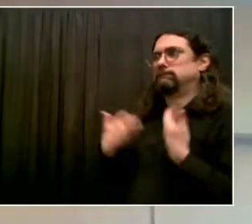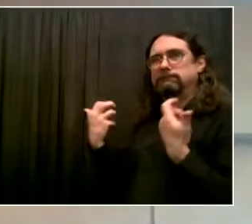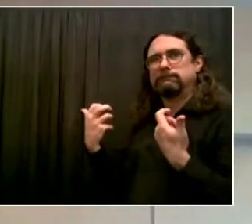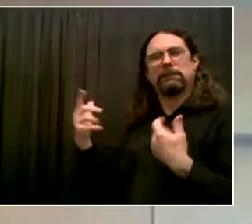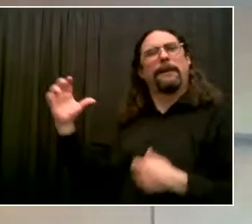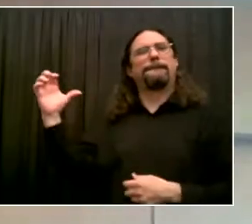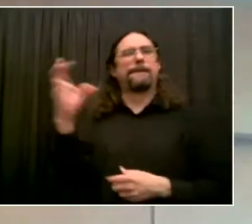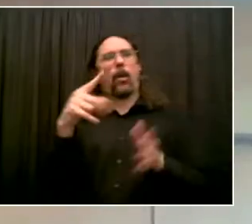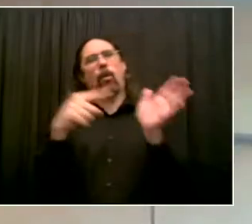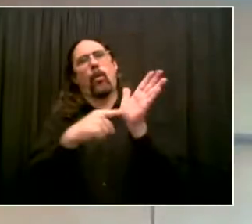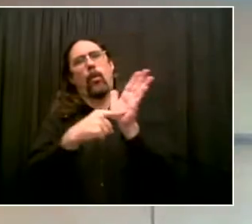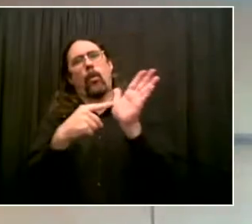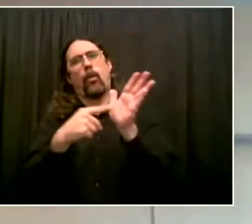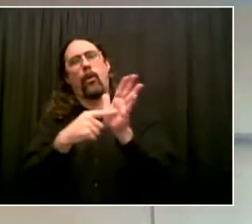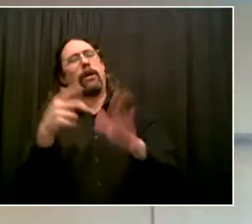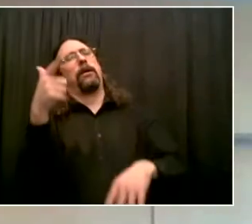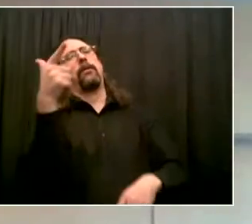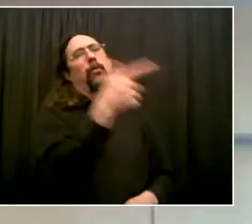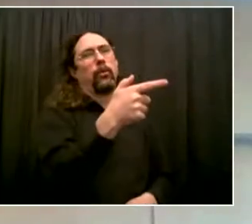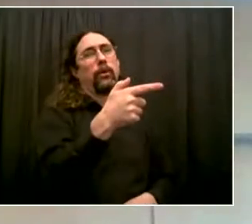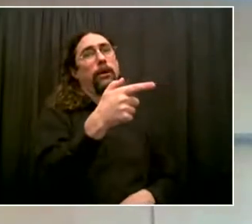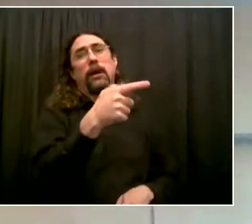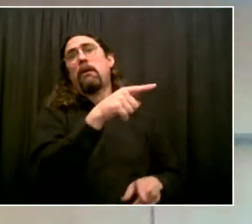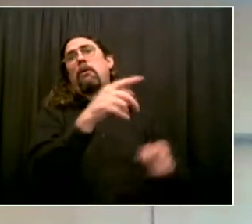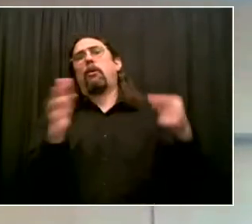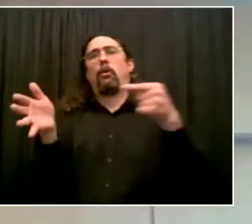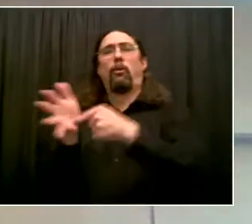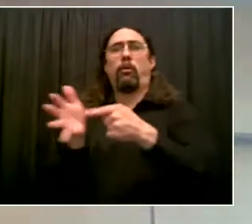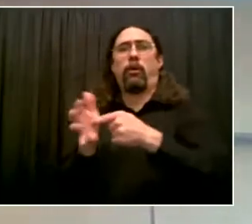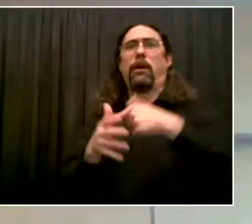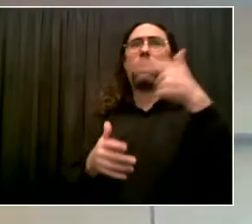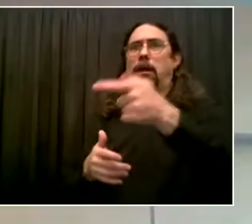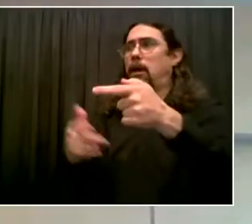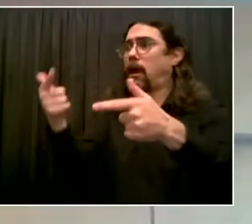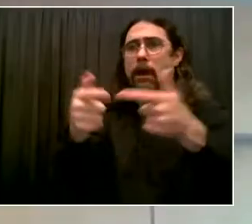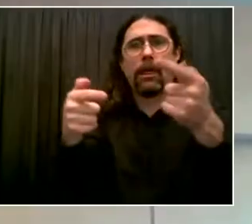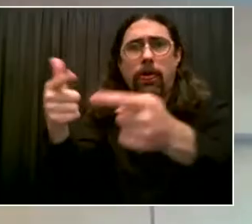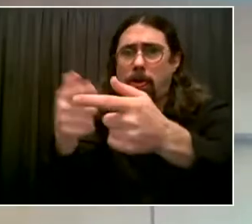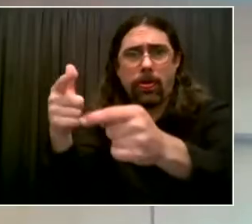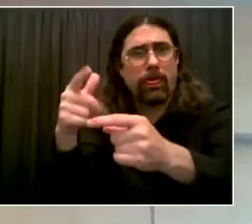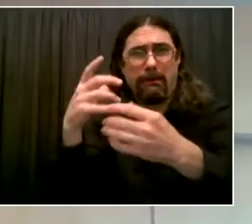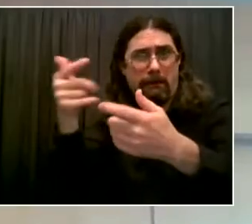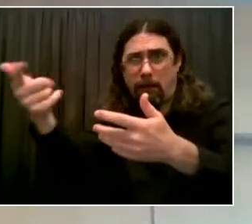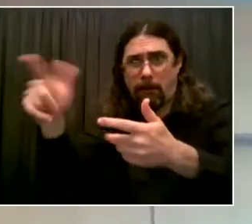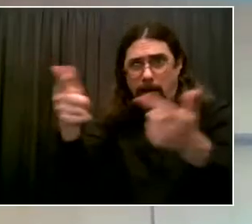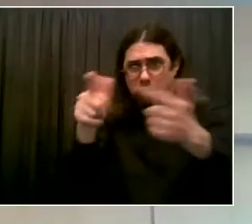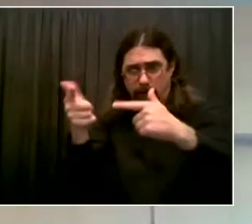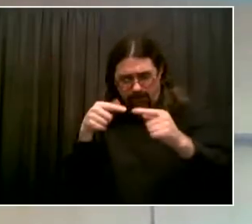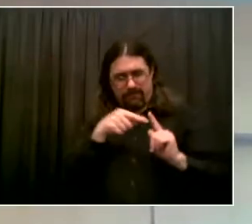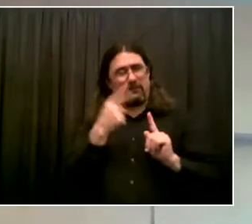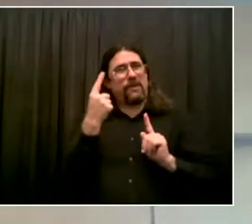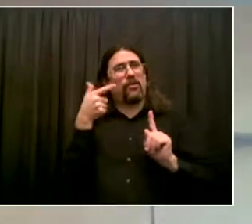IS NO ACCOUNTABILITY, TATH TURNS IN MTOUCH -- MANY MORE ACTS OF